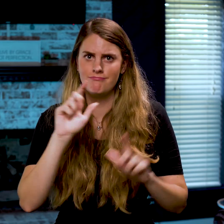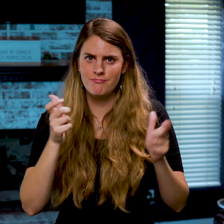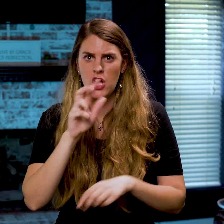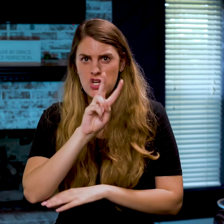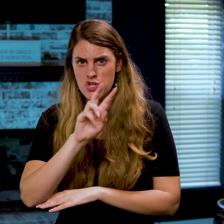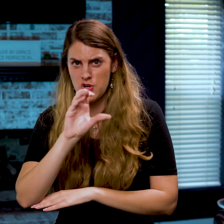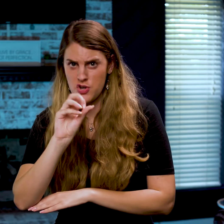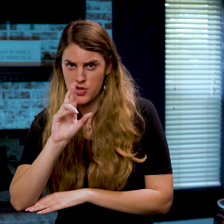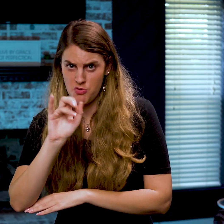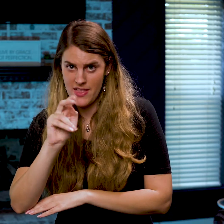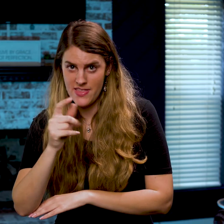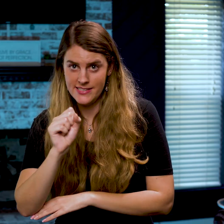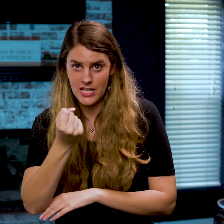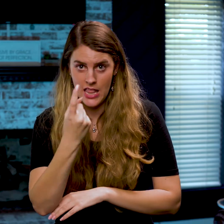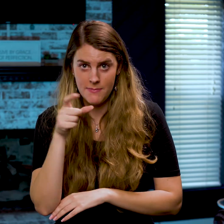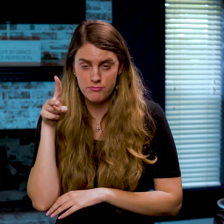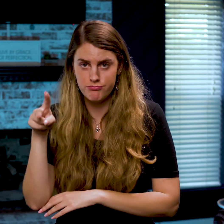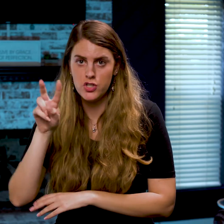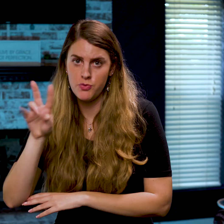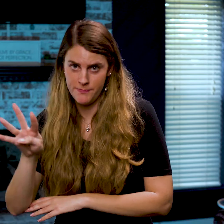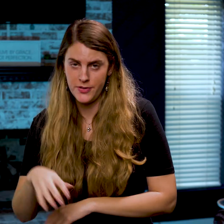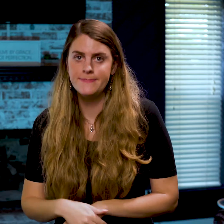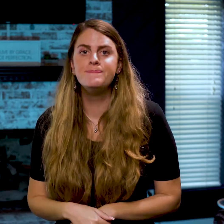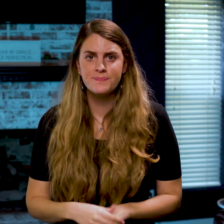(2 Corinthians 11:24).